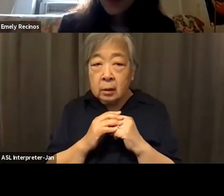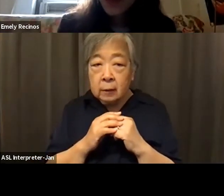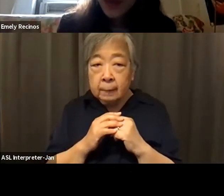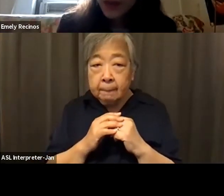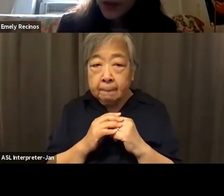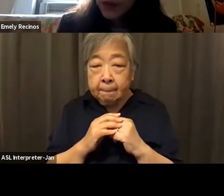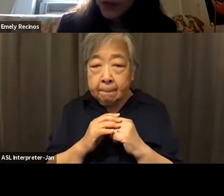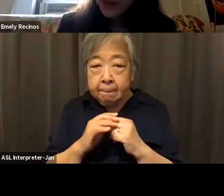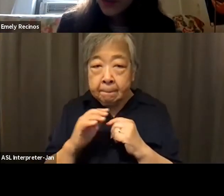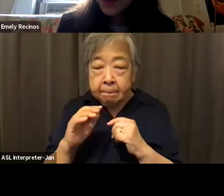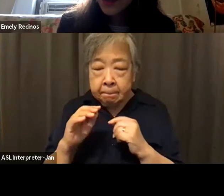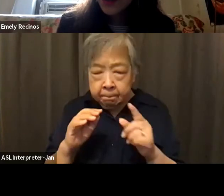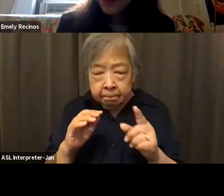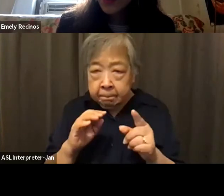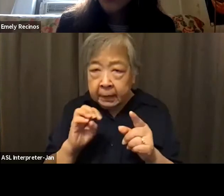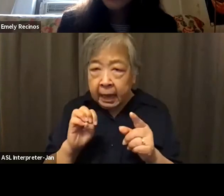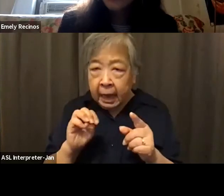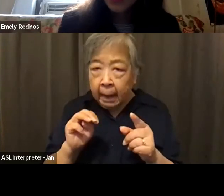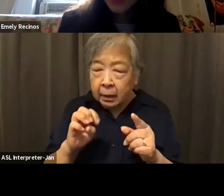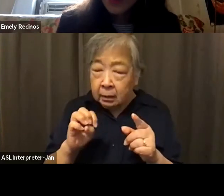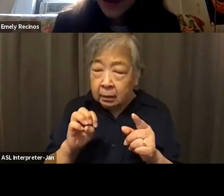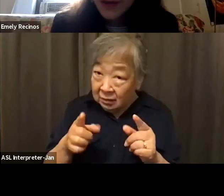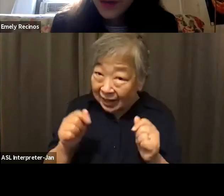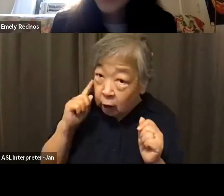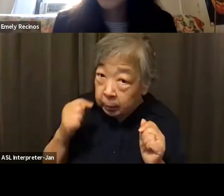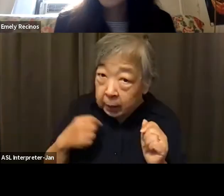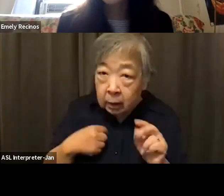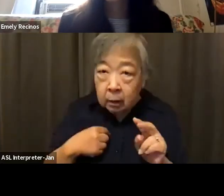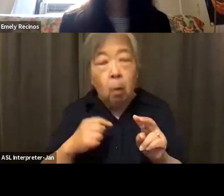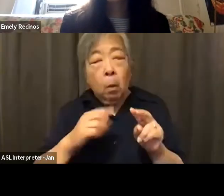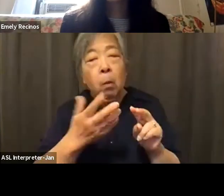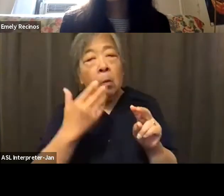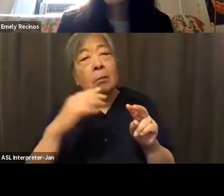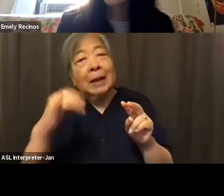Can you hear me. Yes, now, I can. Perfect.